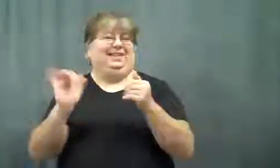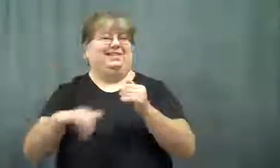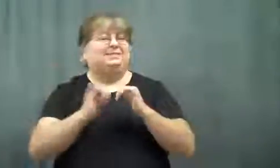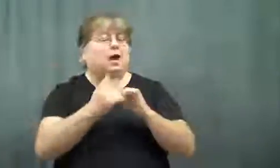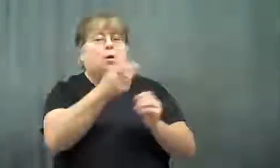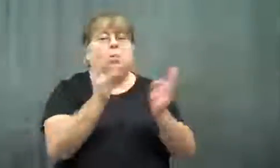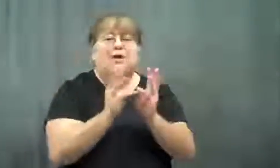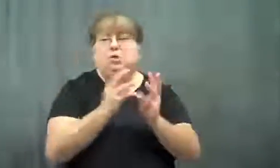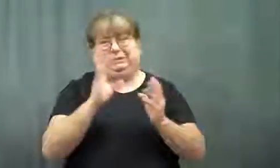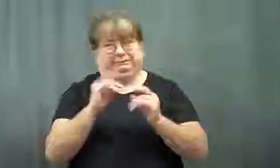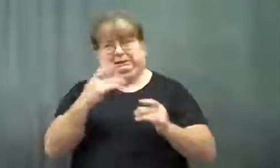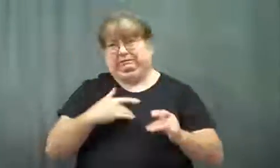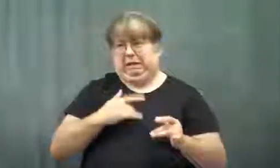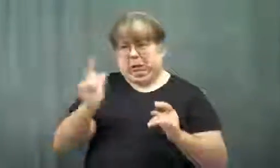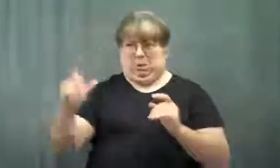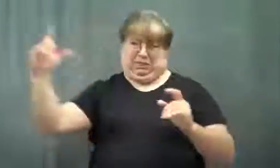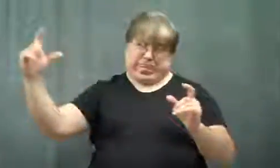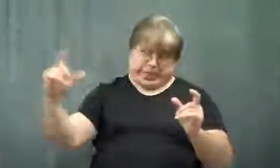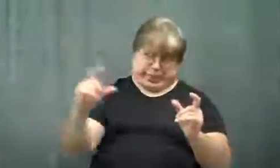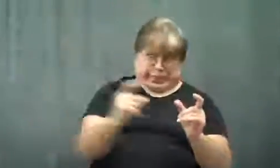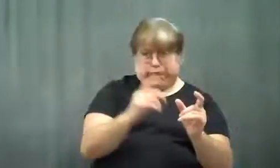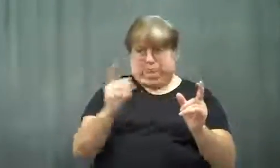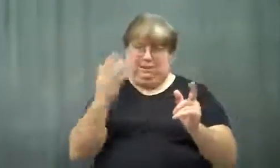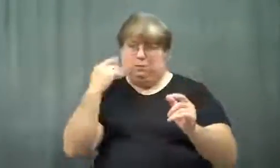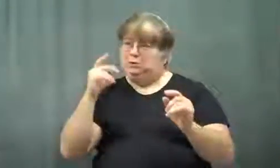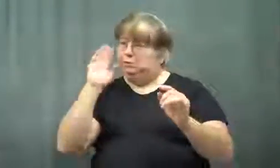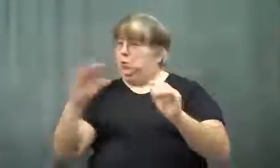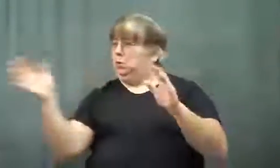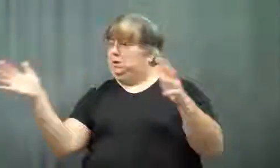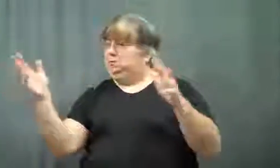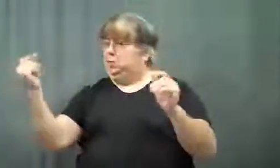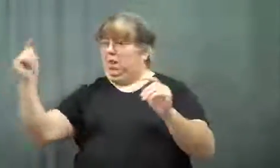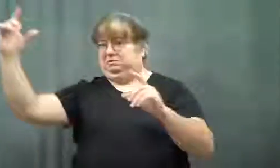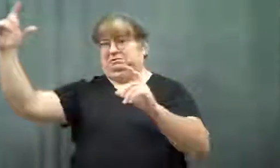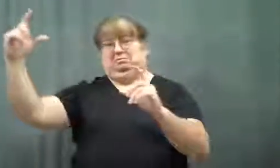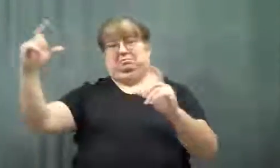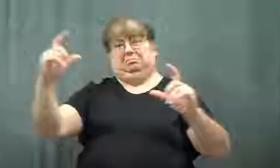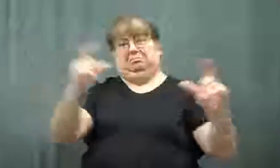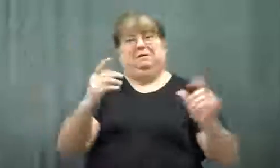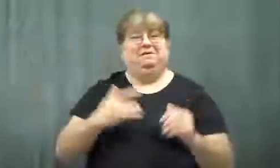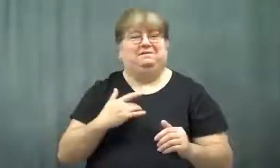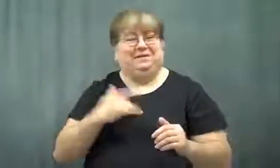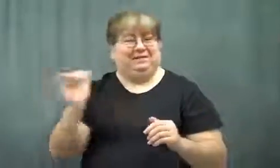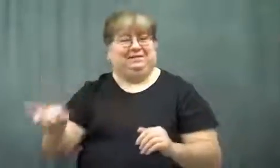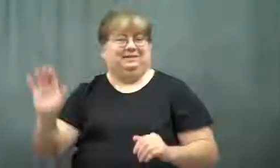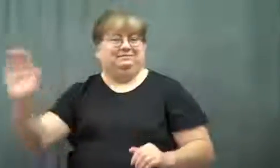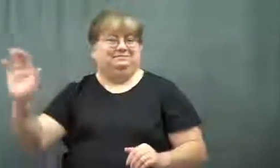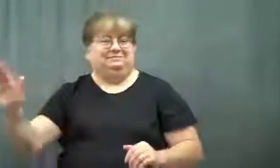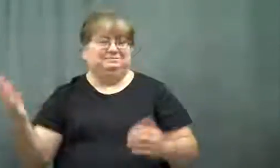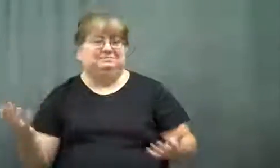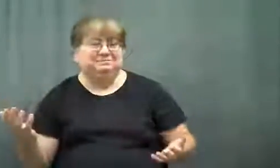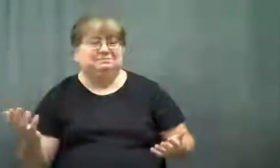Meteorologists can figure where it will go, based on the prevailing winds.